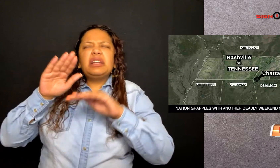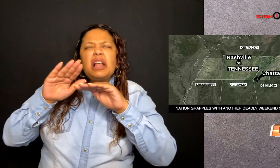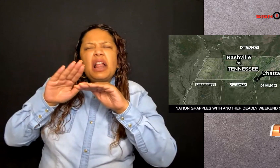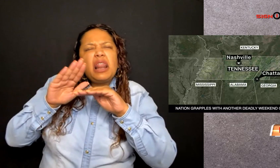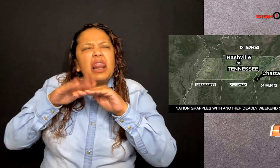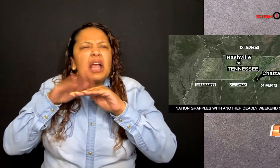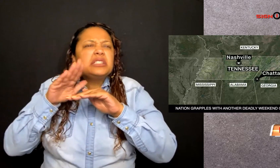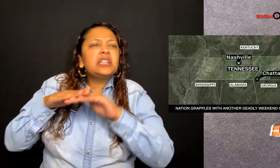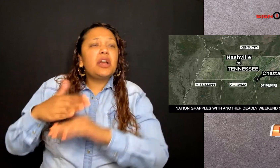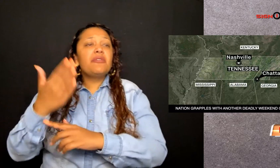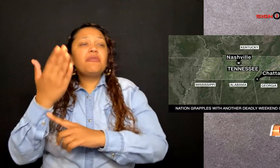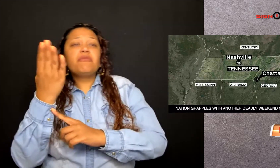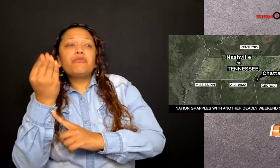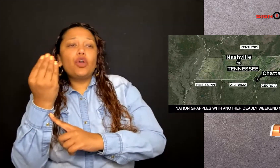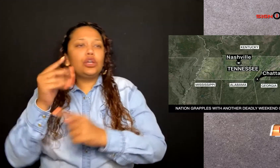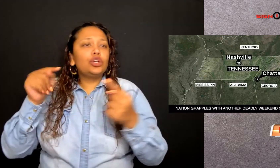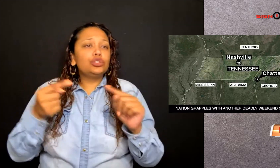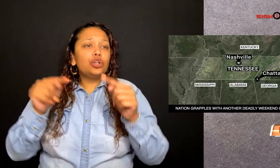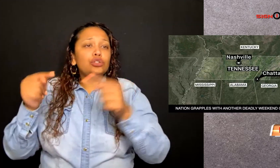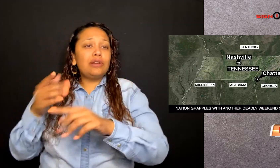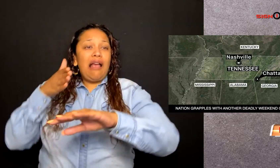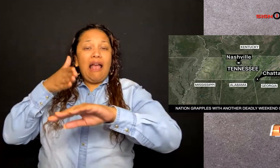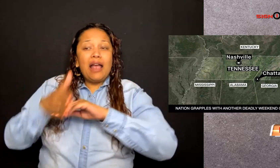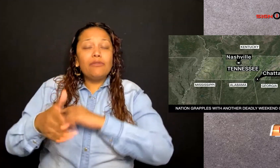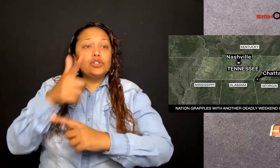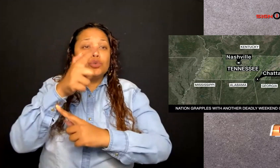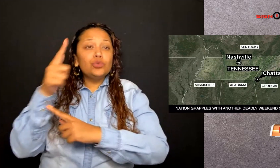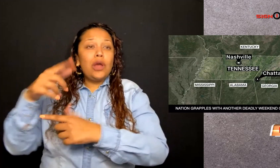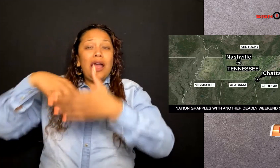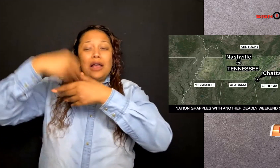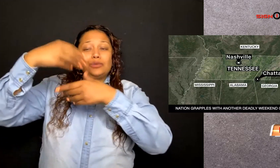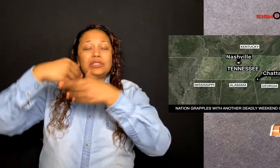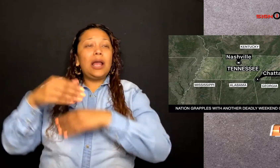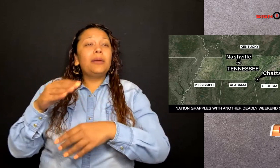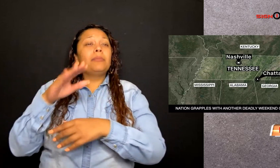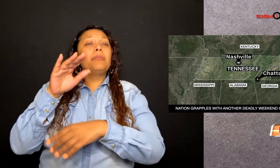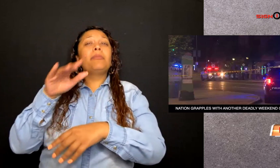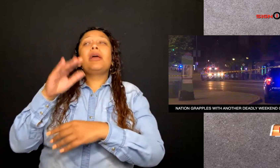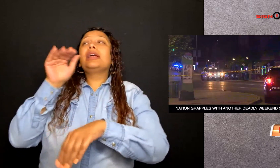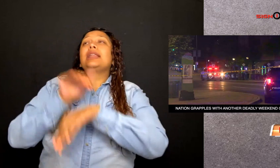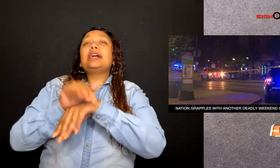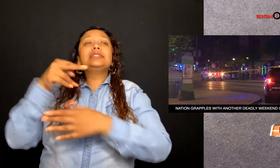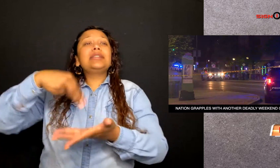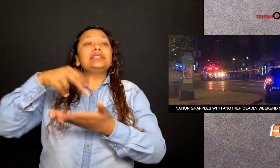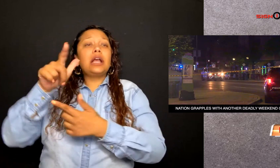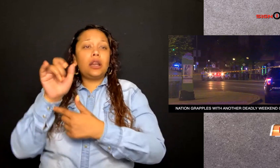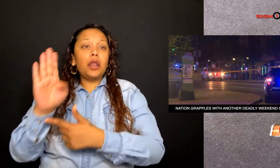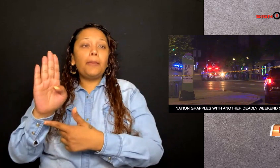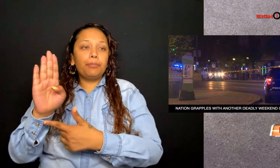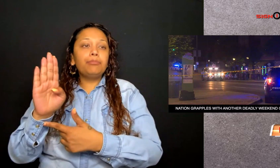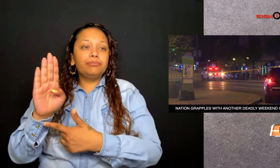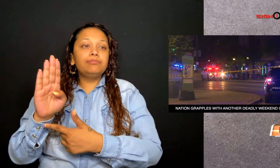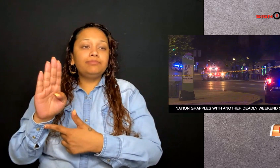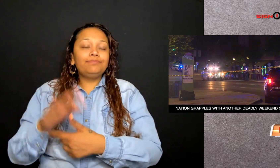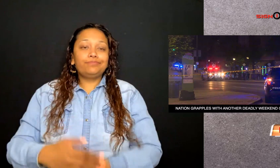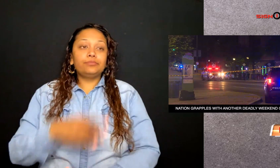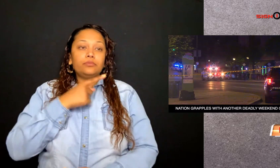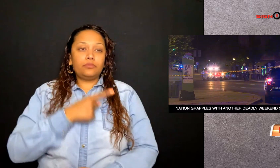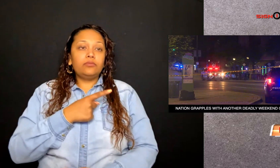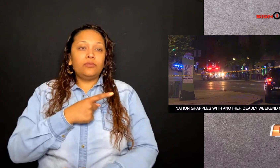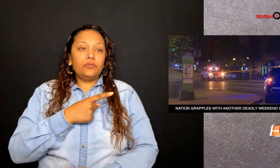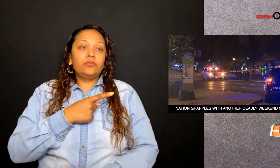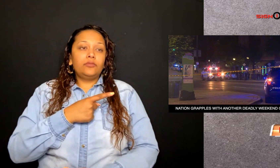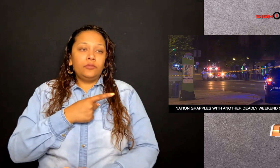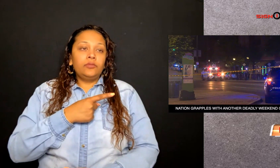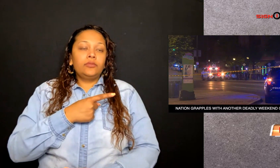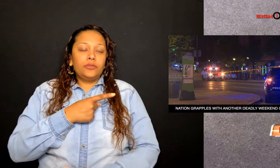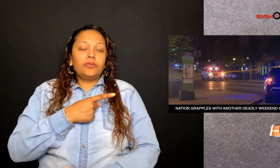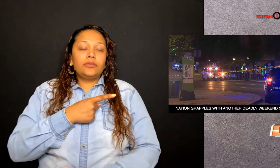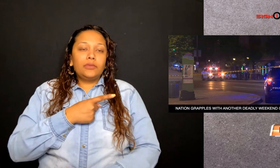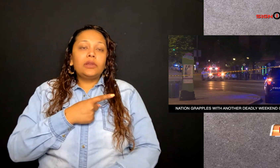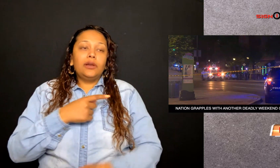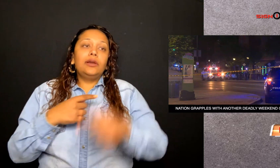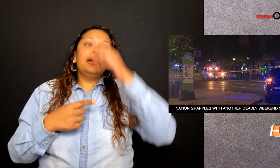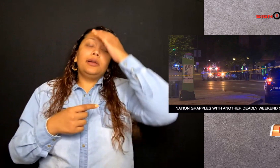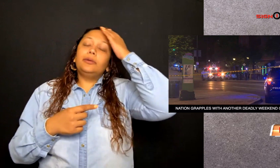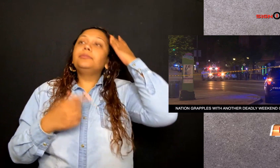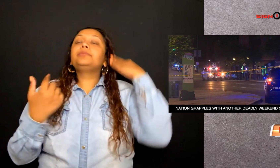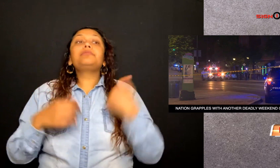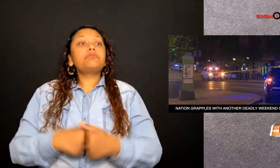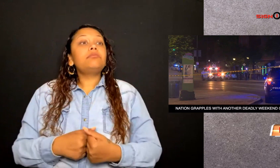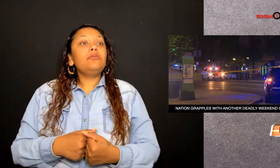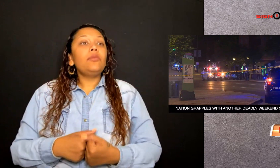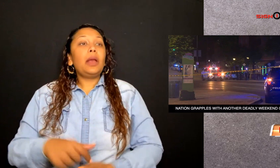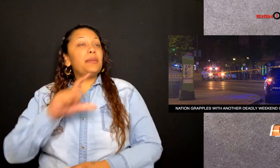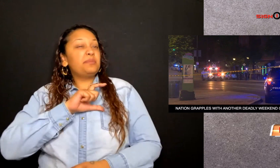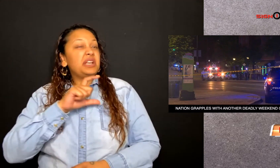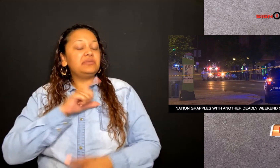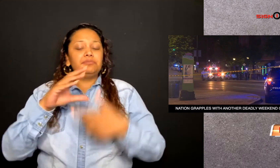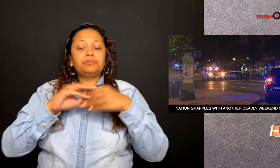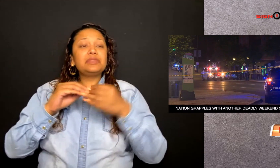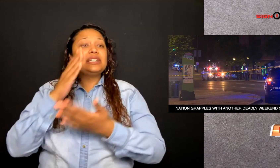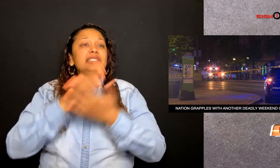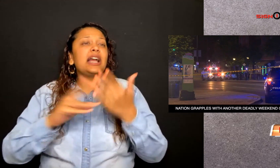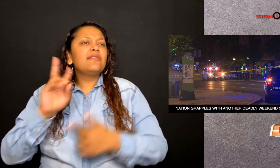dead and at least 14 injured after a shooting outside a nightclub